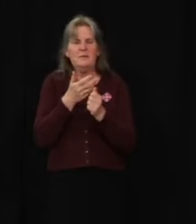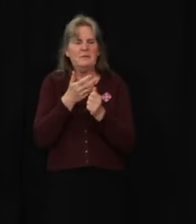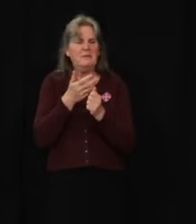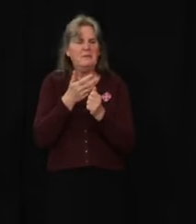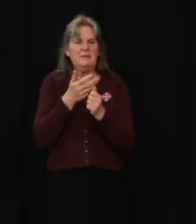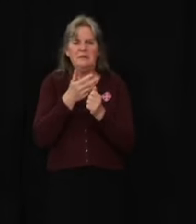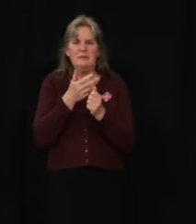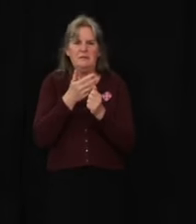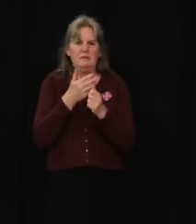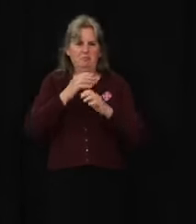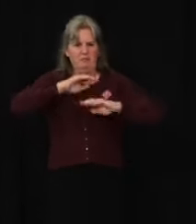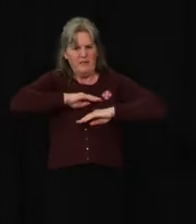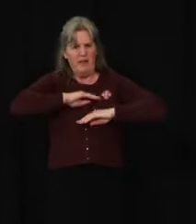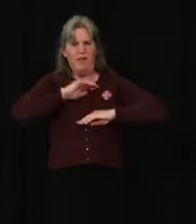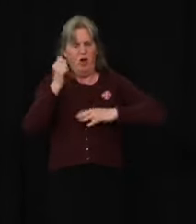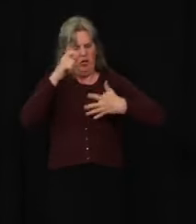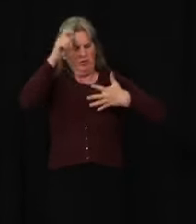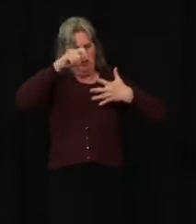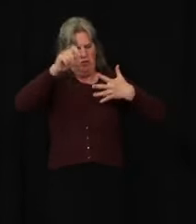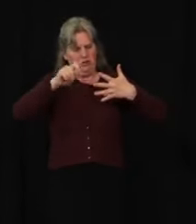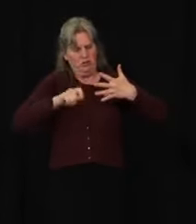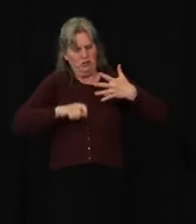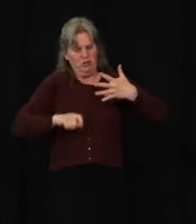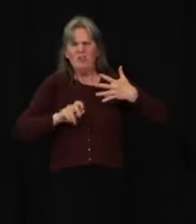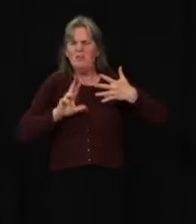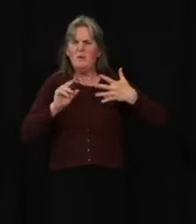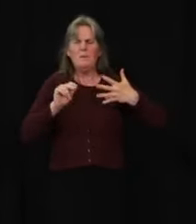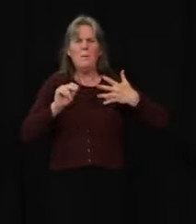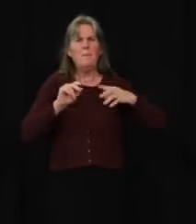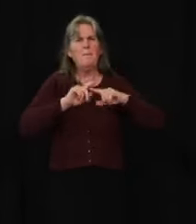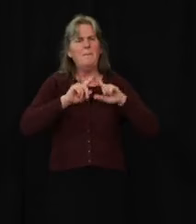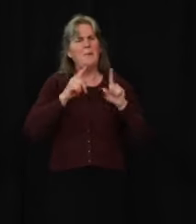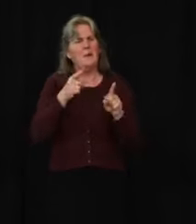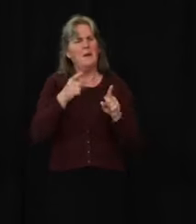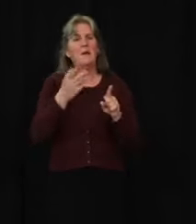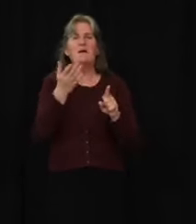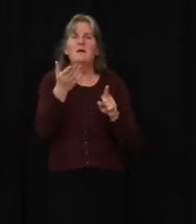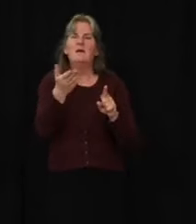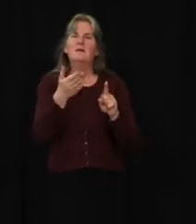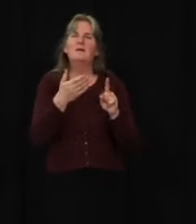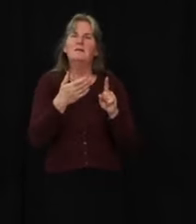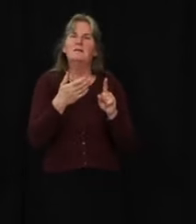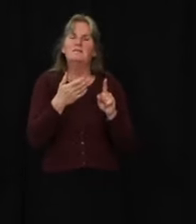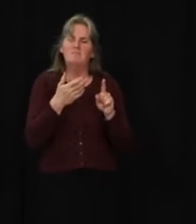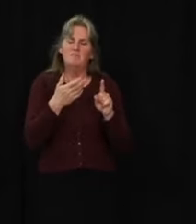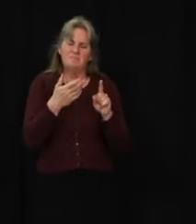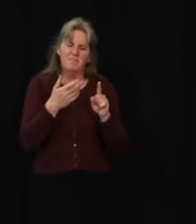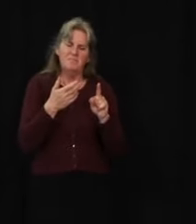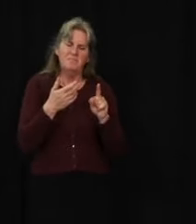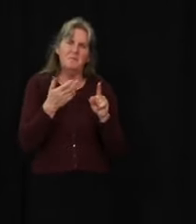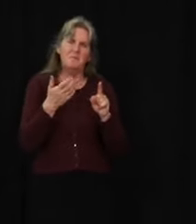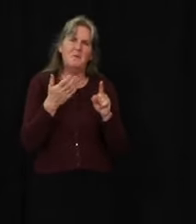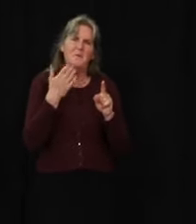flexibility. You will see that a lot of these are based on risk assessment, for one thing, and some of them